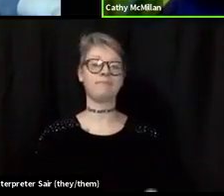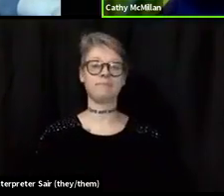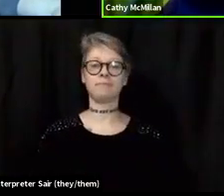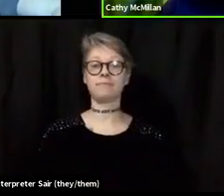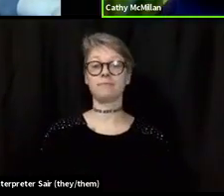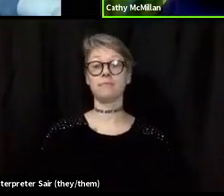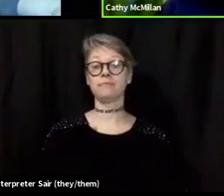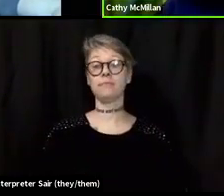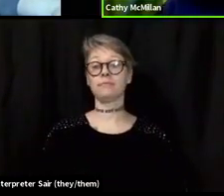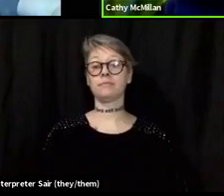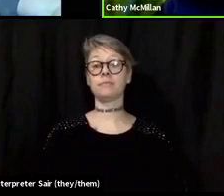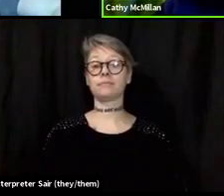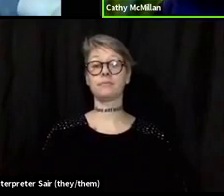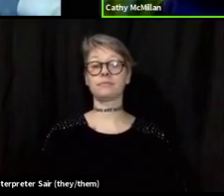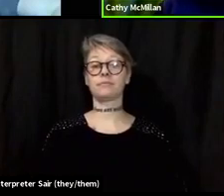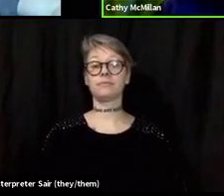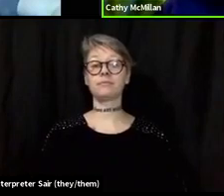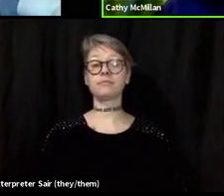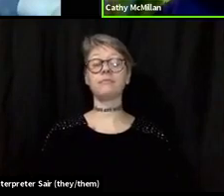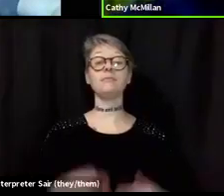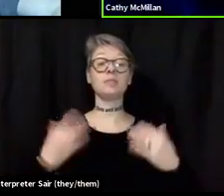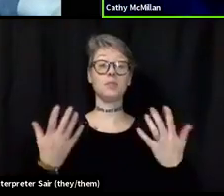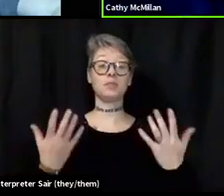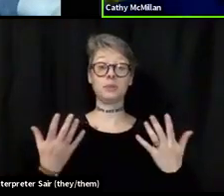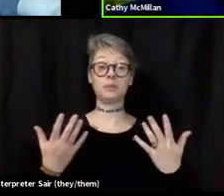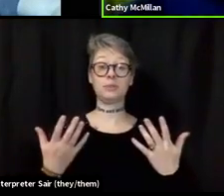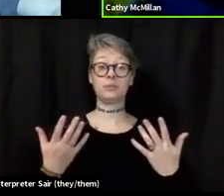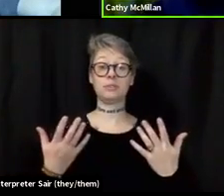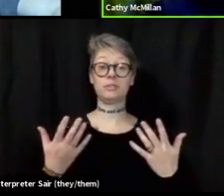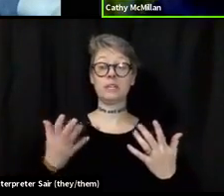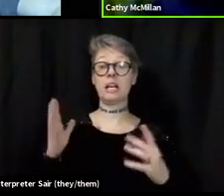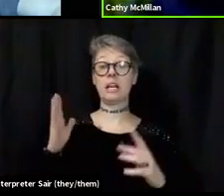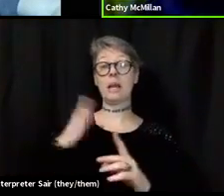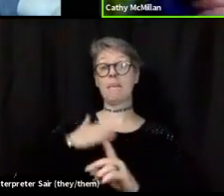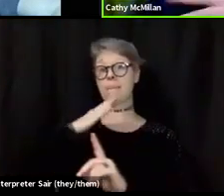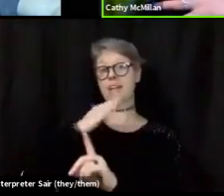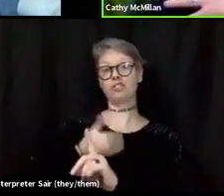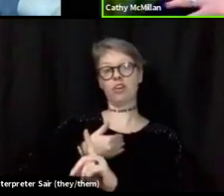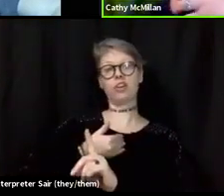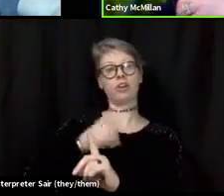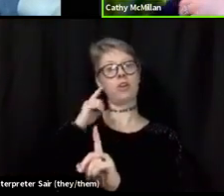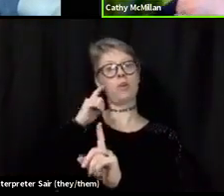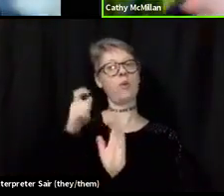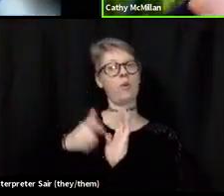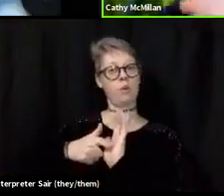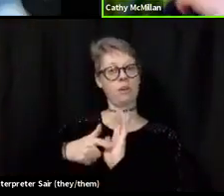good words. Very good very good word sir. Yes, sir good words or so. So, once I realized her working once I realized her working